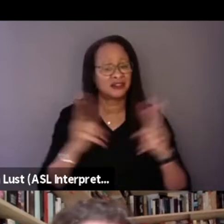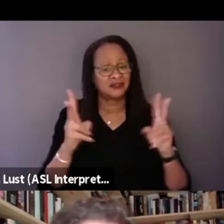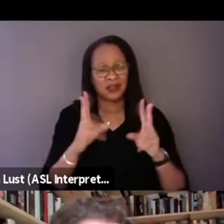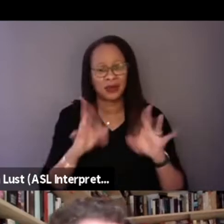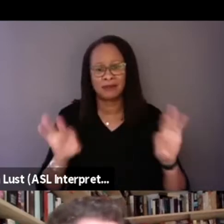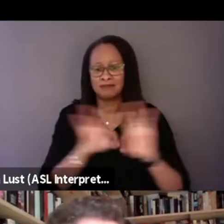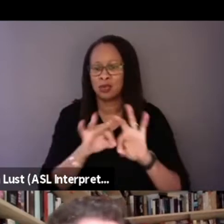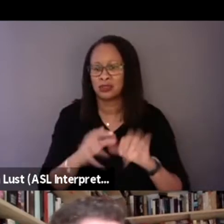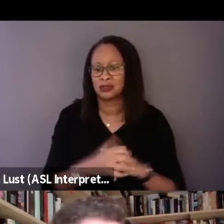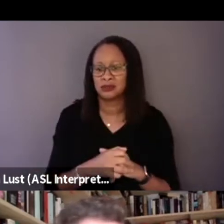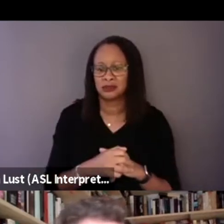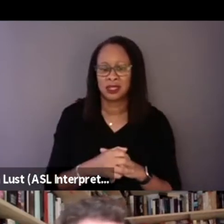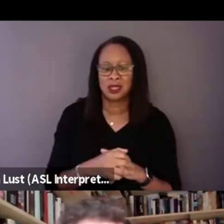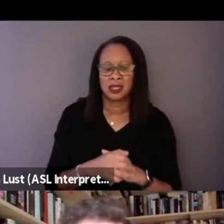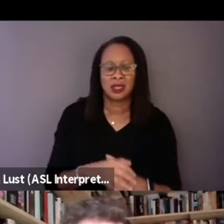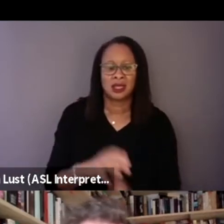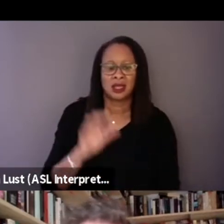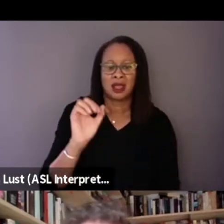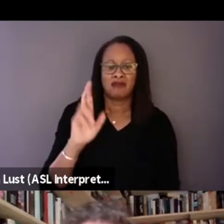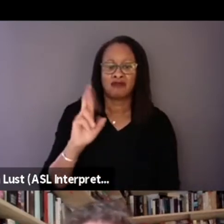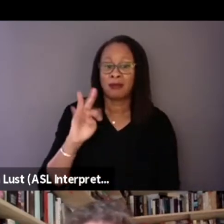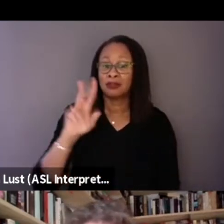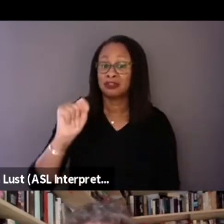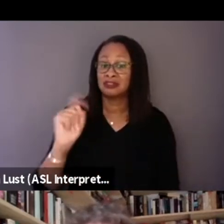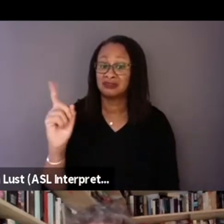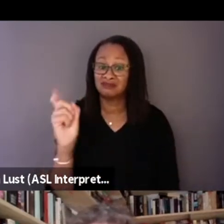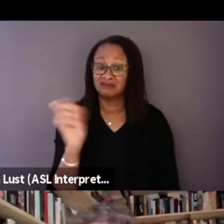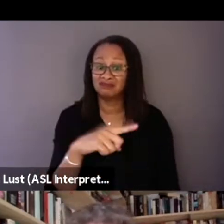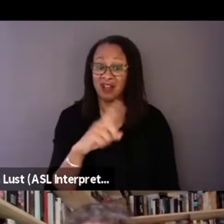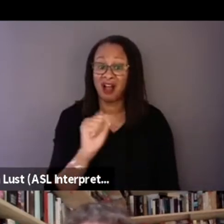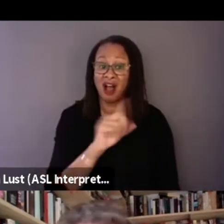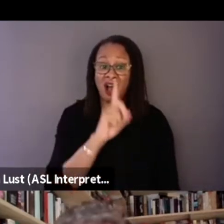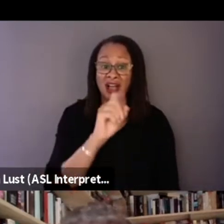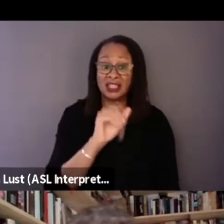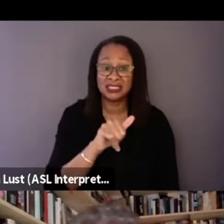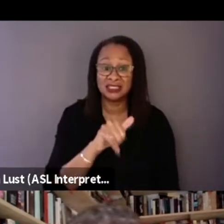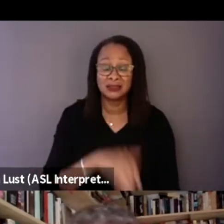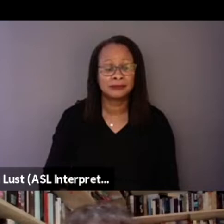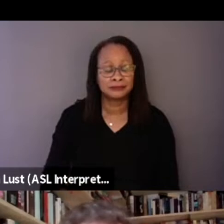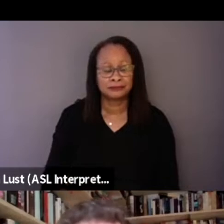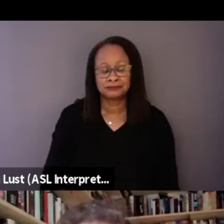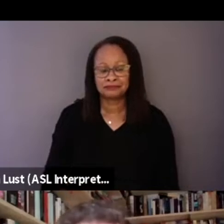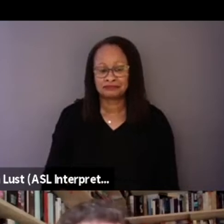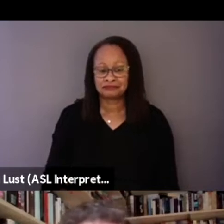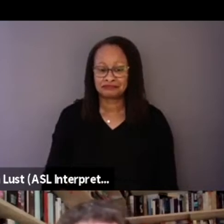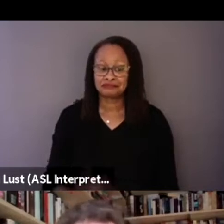Ady, I mean, as the movie went along, I mean, it's been known in the doc world certainly